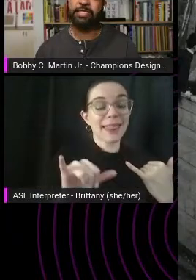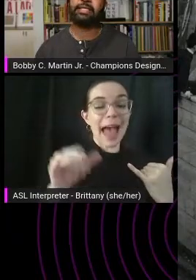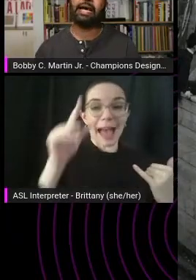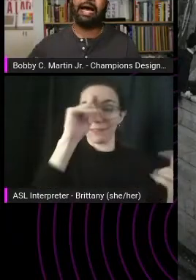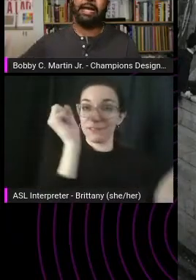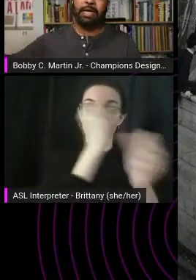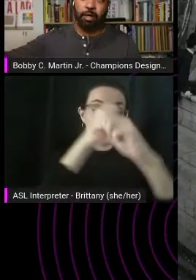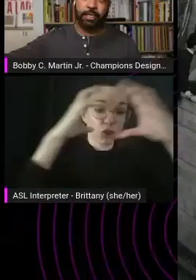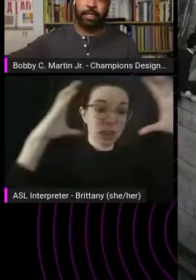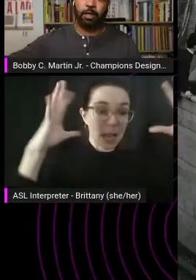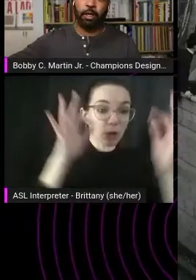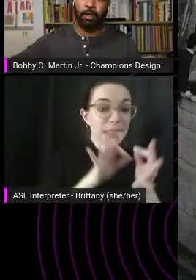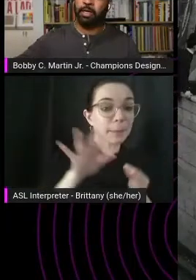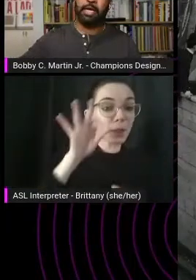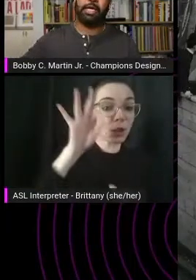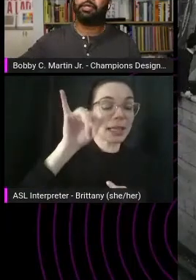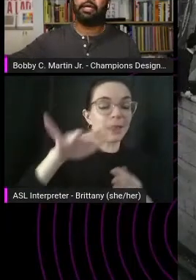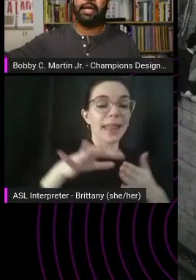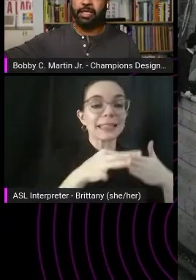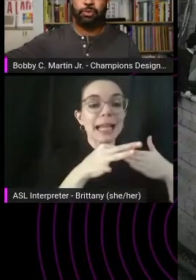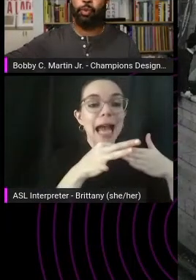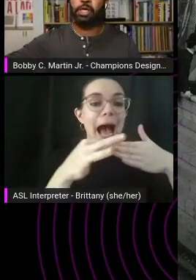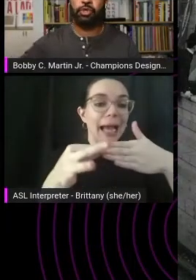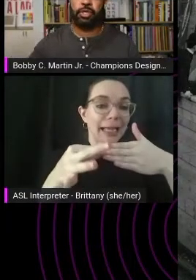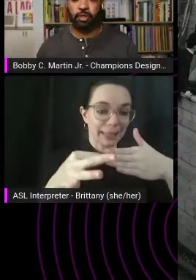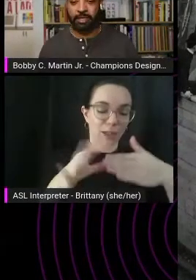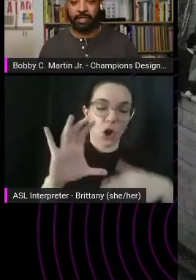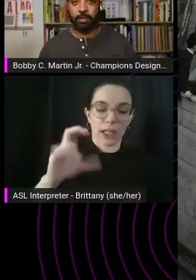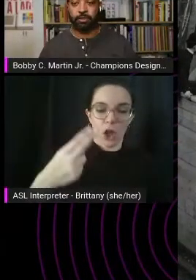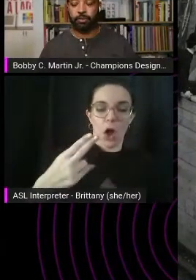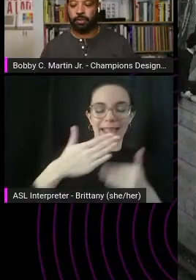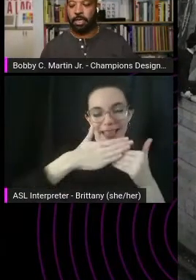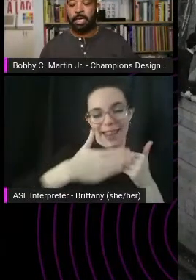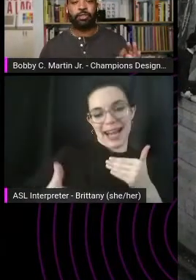that is guiding Carnegie Hall into the next 130 years.